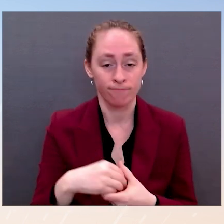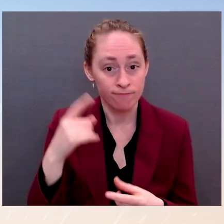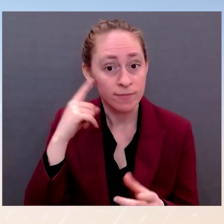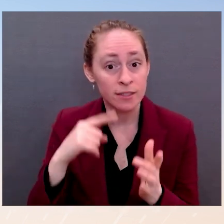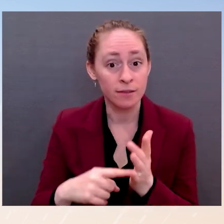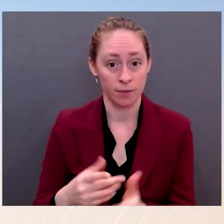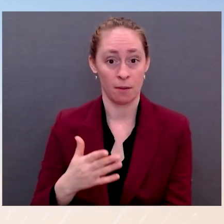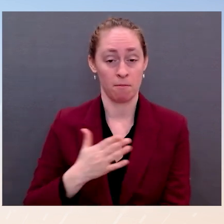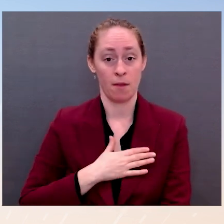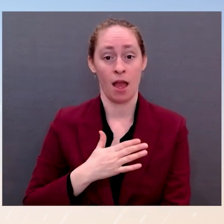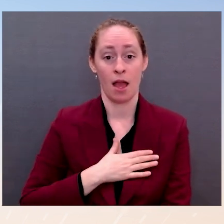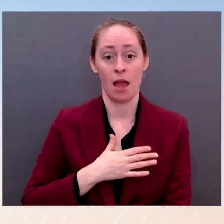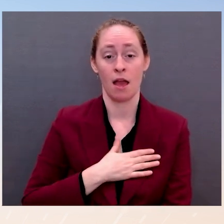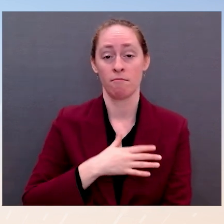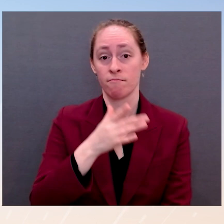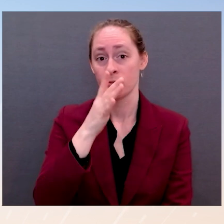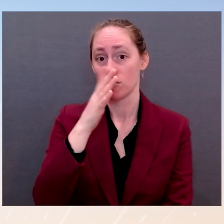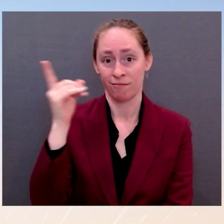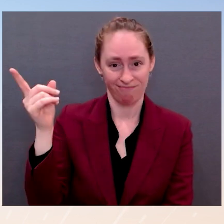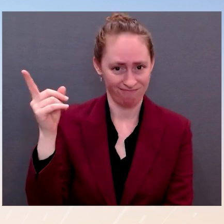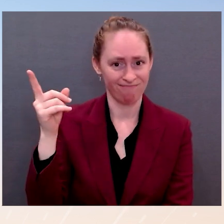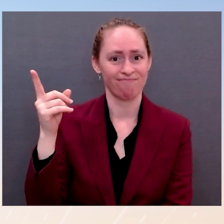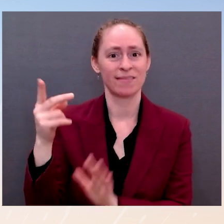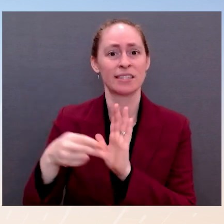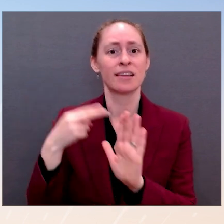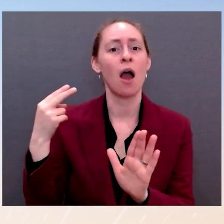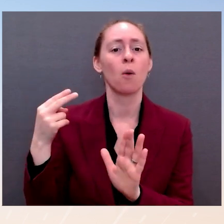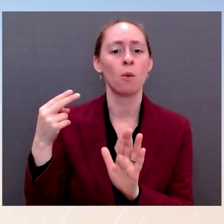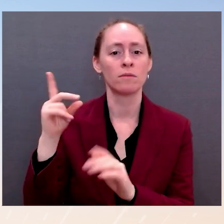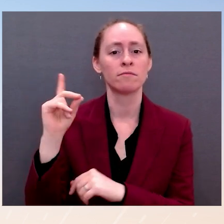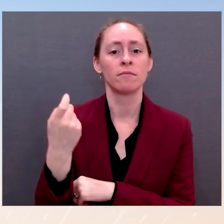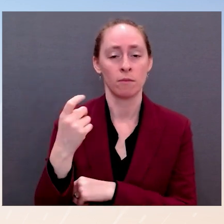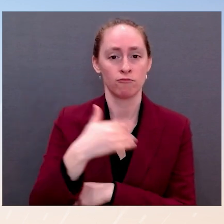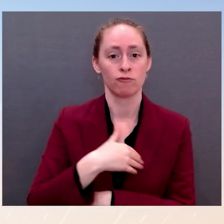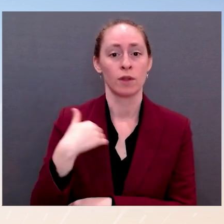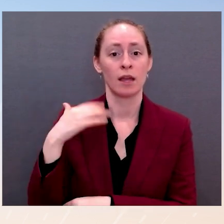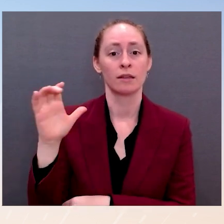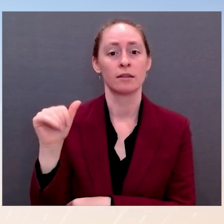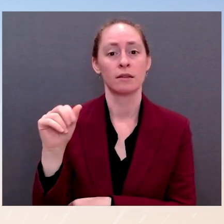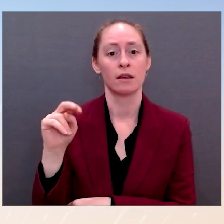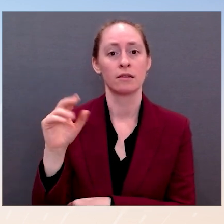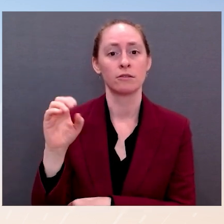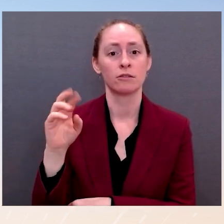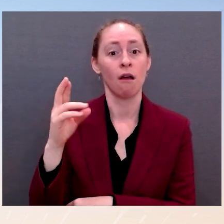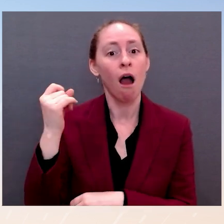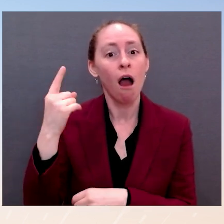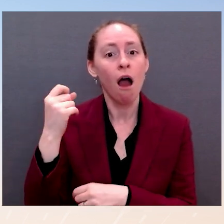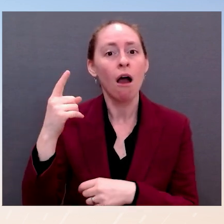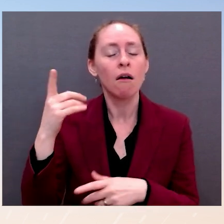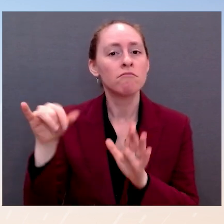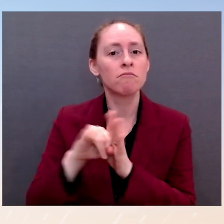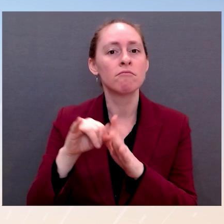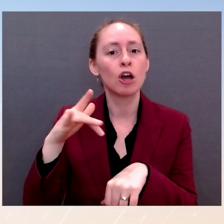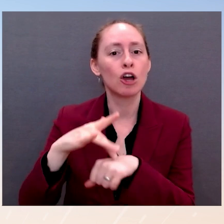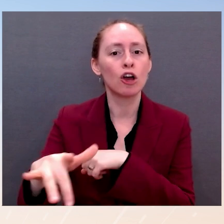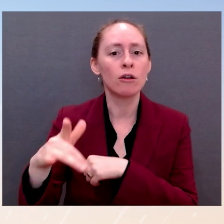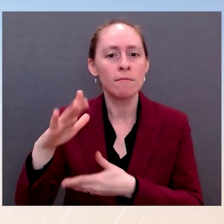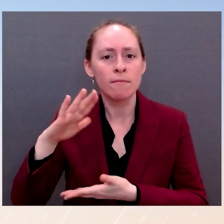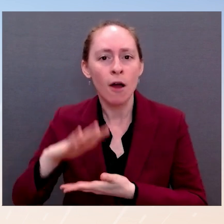My mother was diagnosed with breast cancer. They caught it so early, so early and you know, she had a mammogram.